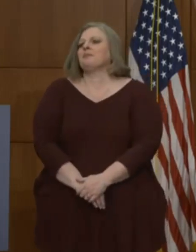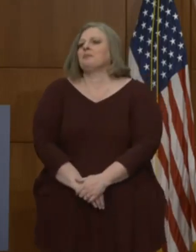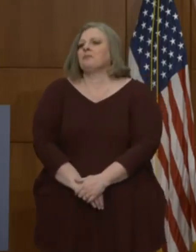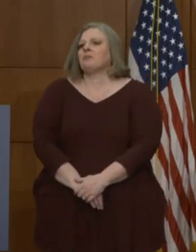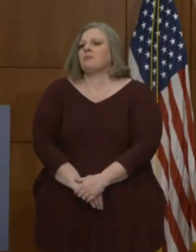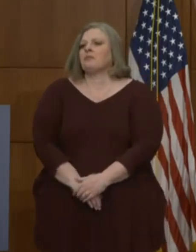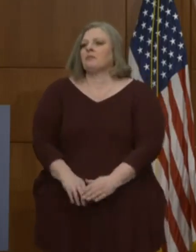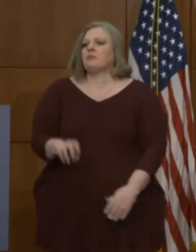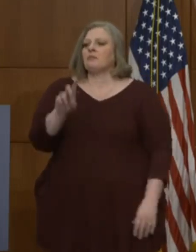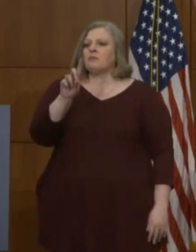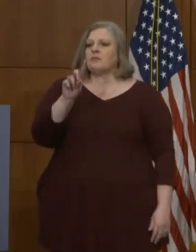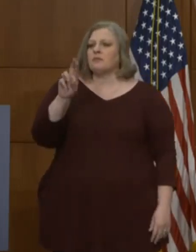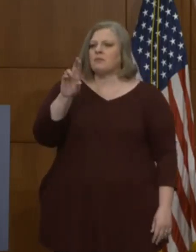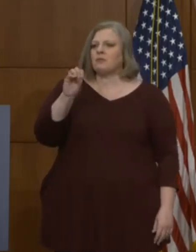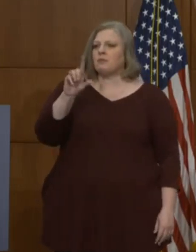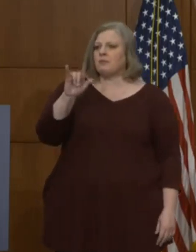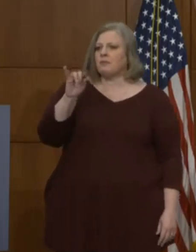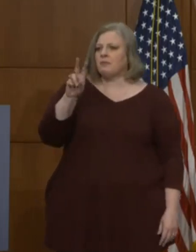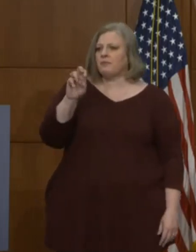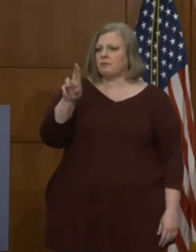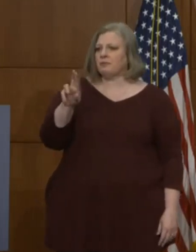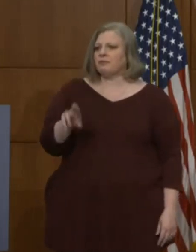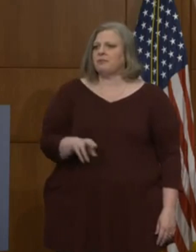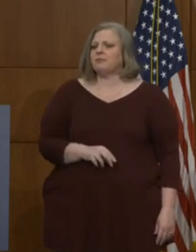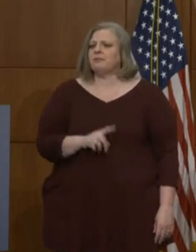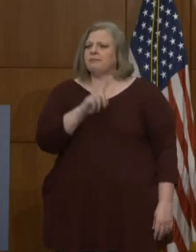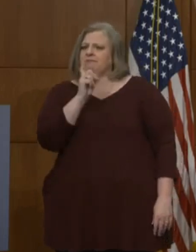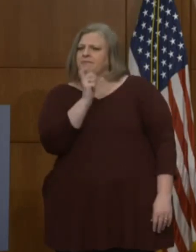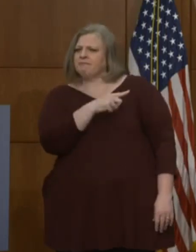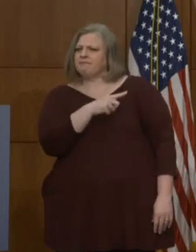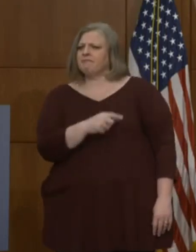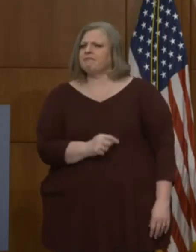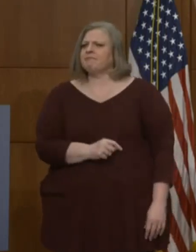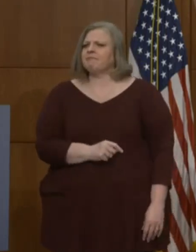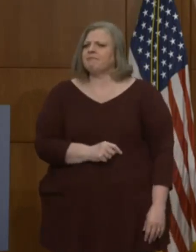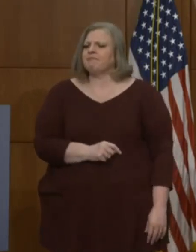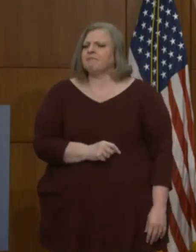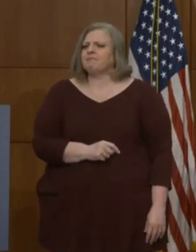WORKING AND THAT’S THAT’S WHAT WE HAVE TO SHARE THAT. BLACK